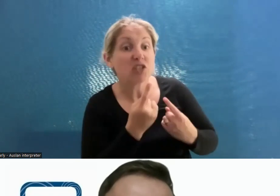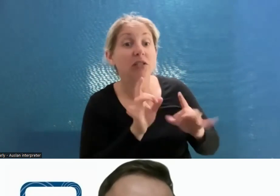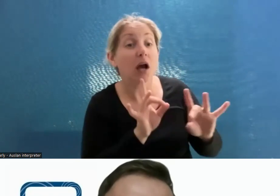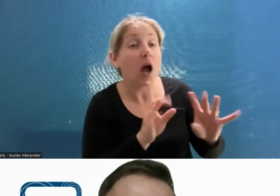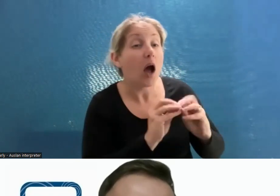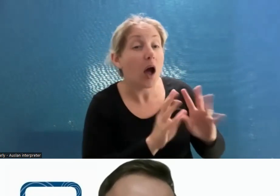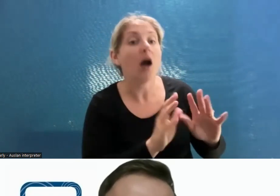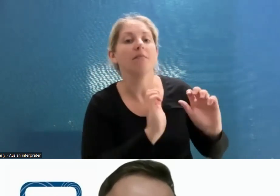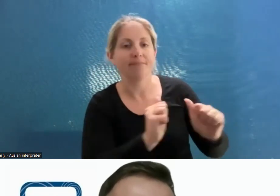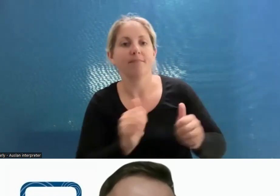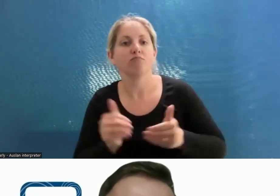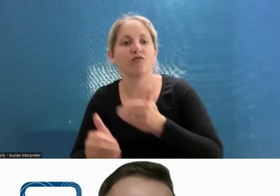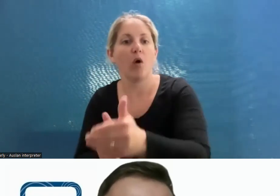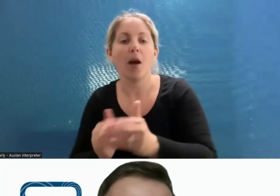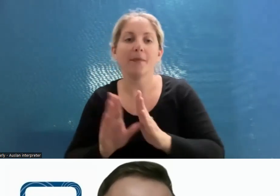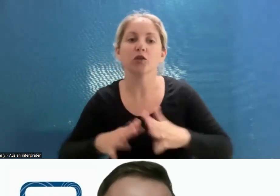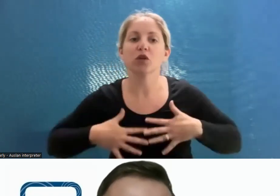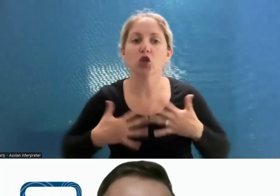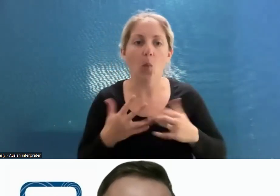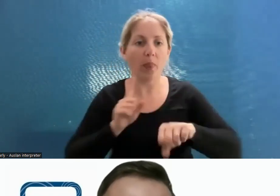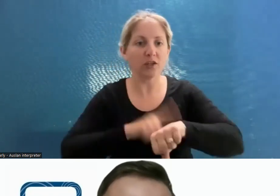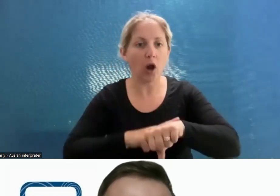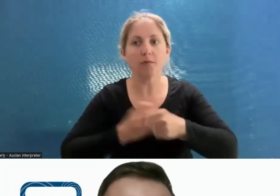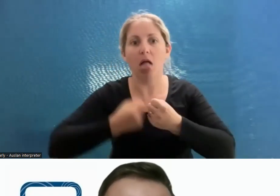add a bit of time to the process.